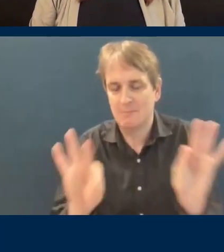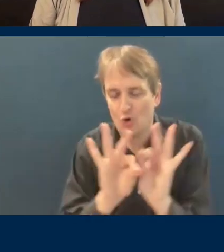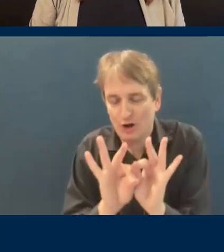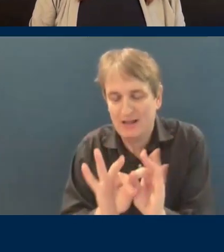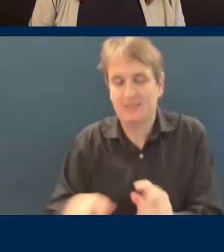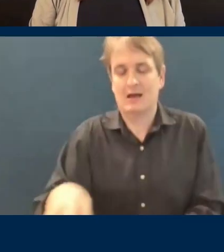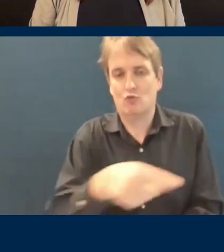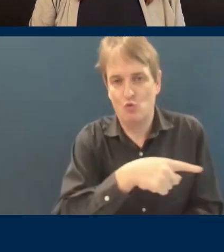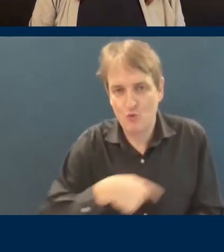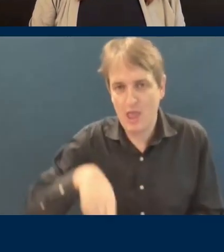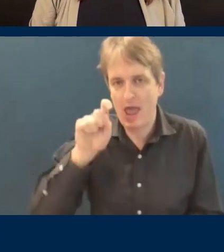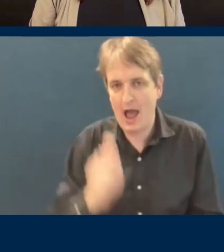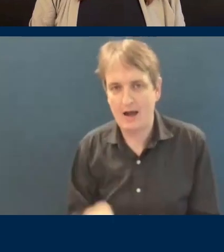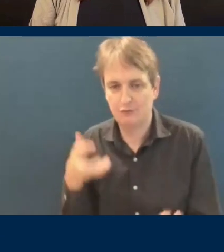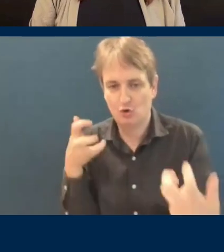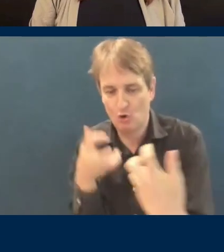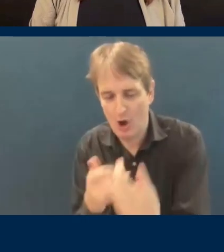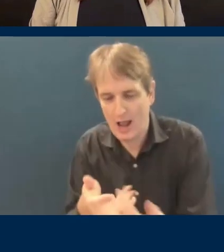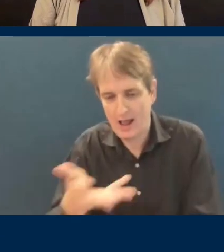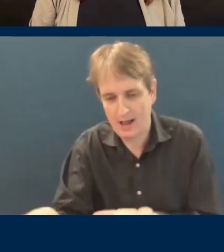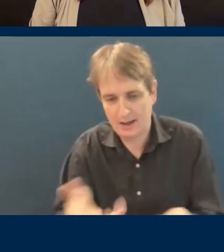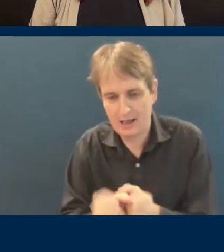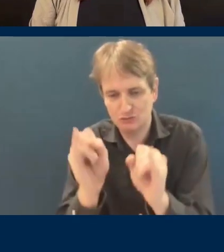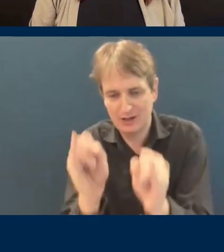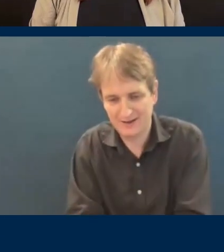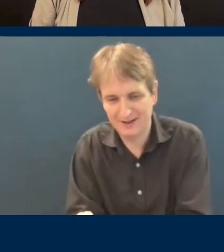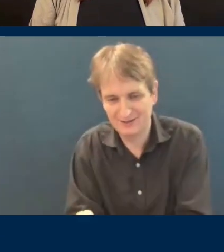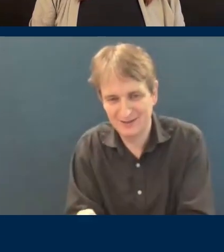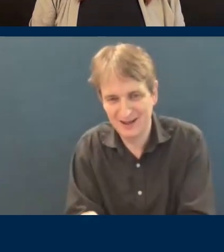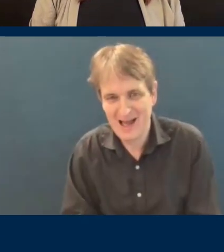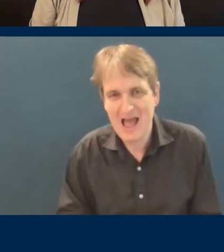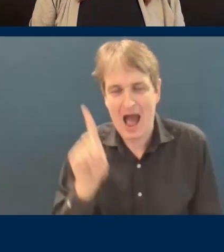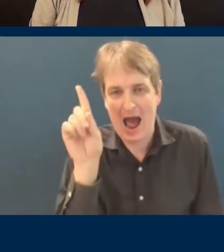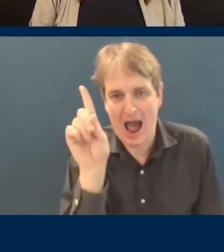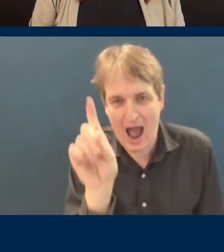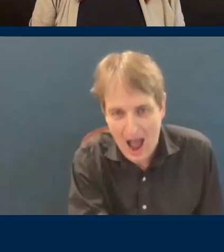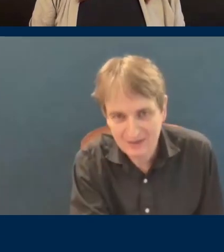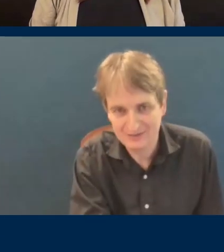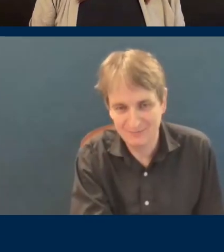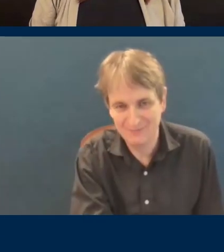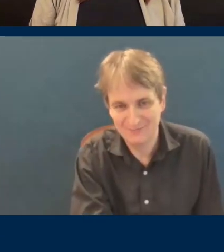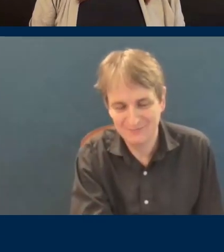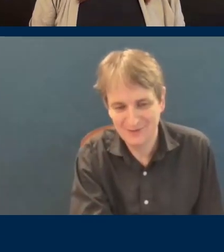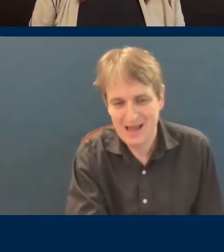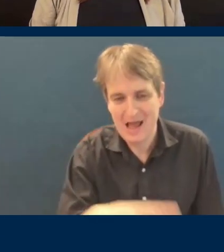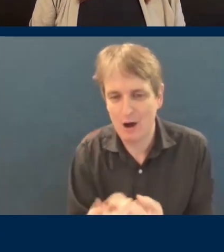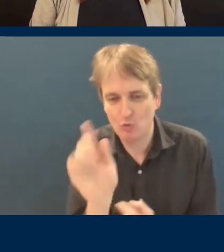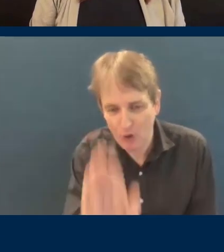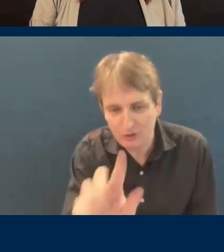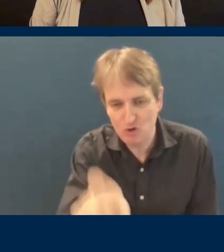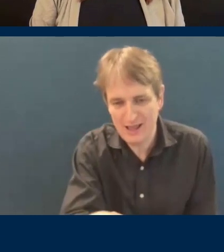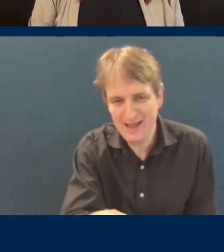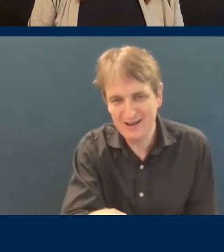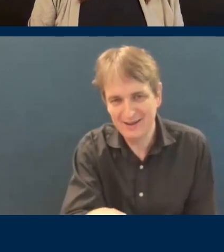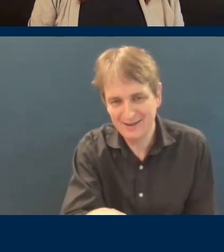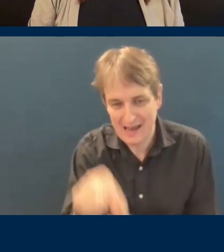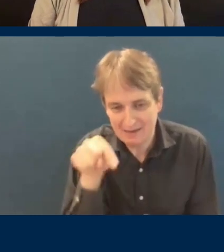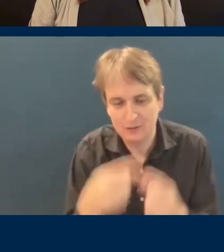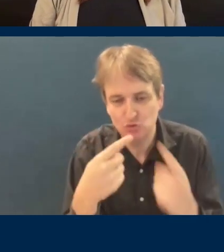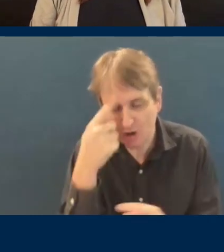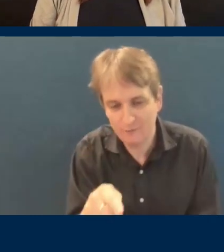So it's very important that we all have to make sure that we work with individuals and ask them directly about what their needs are.